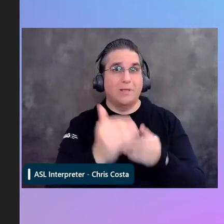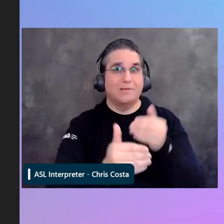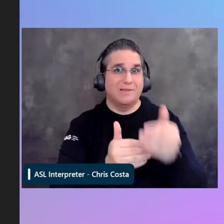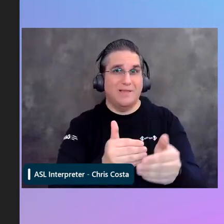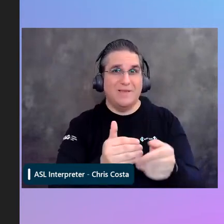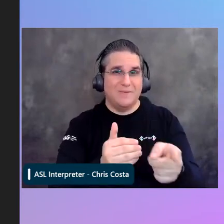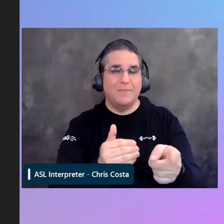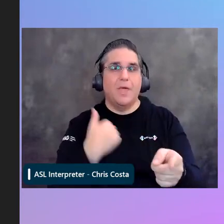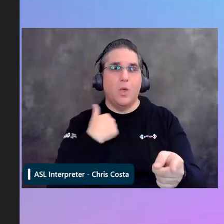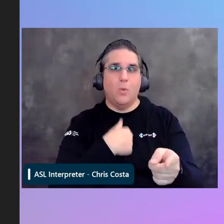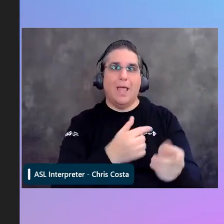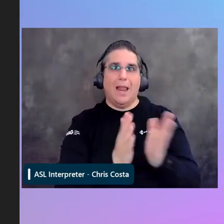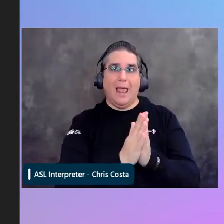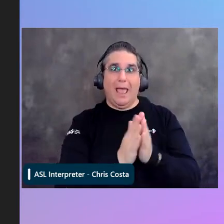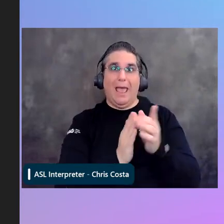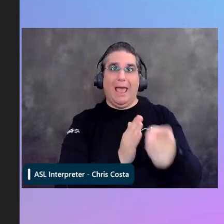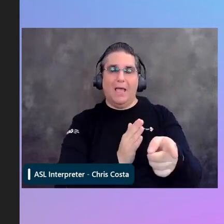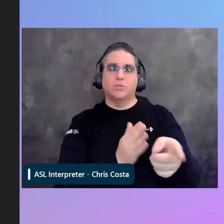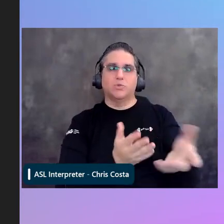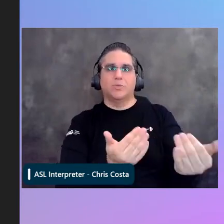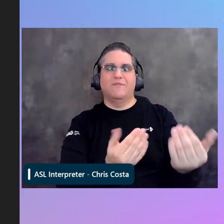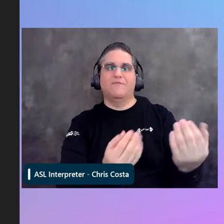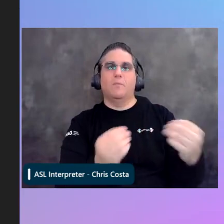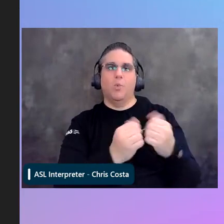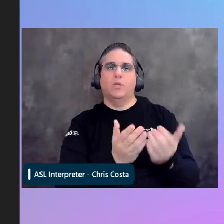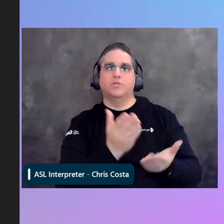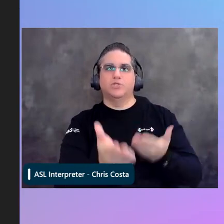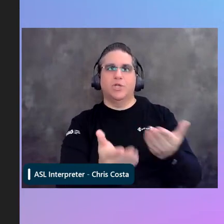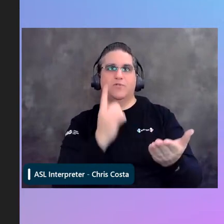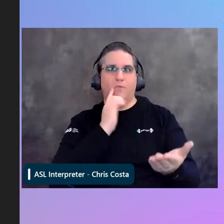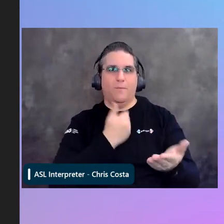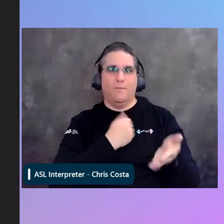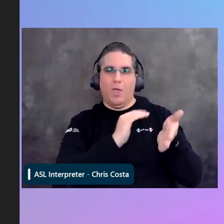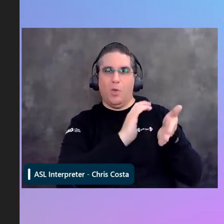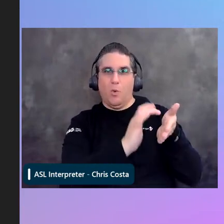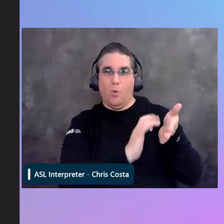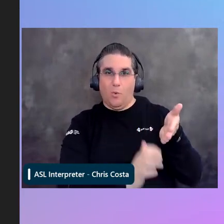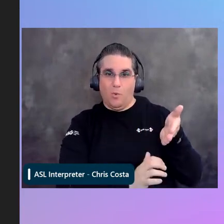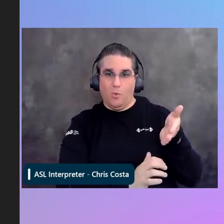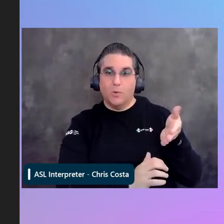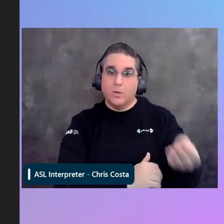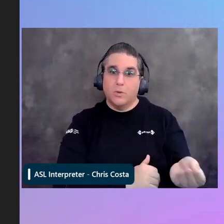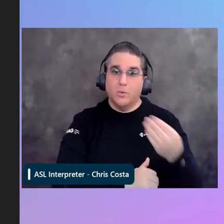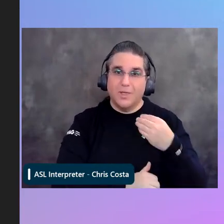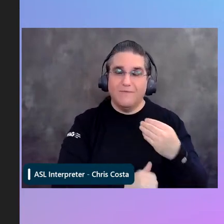to generate even more suggestions on this code, which will open all possible